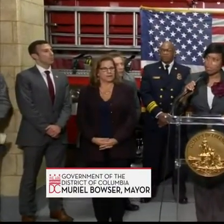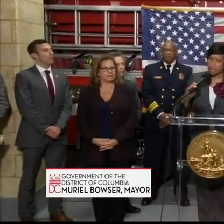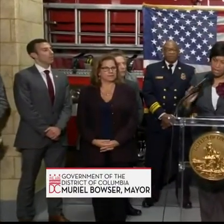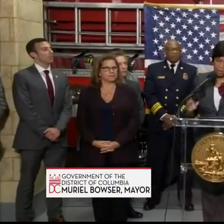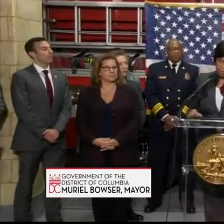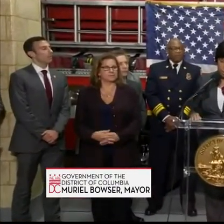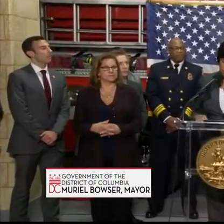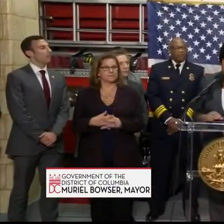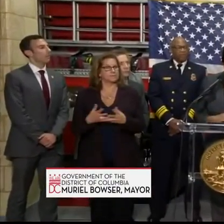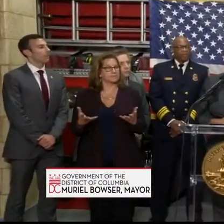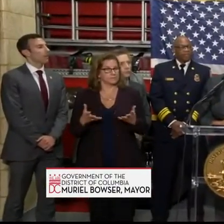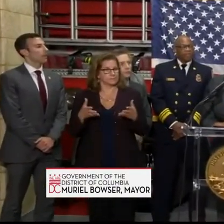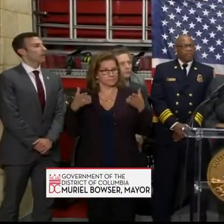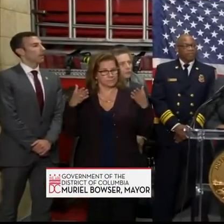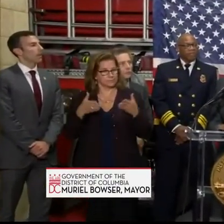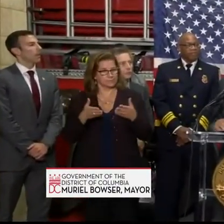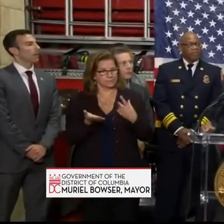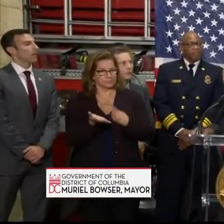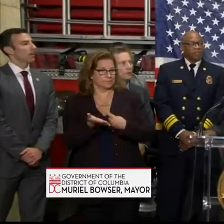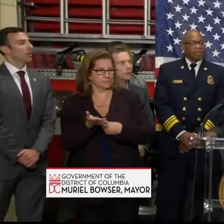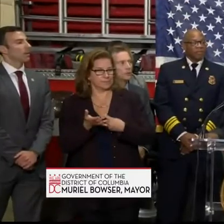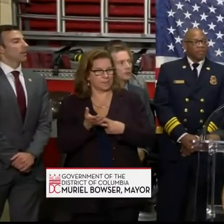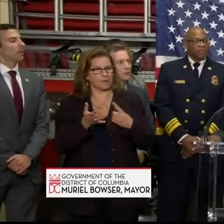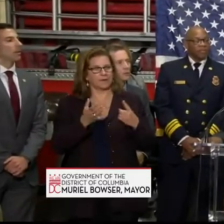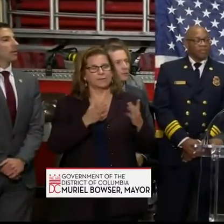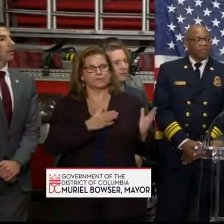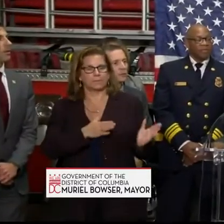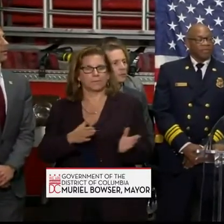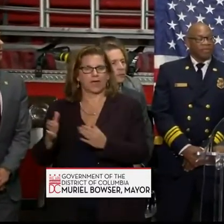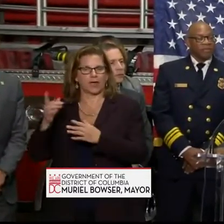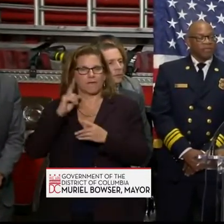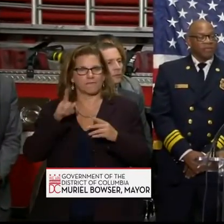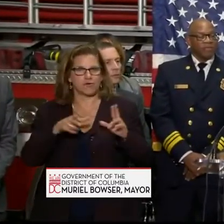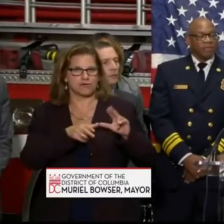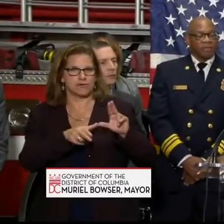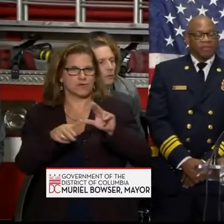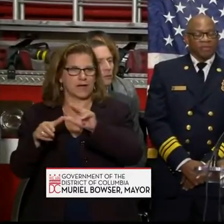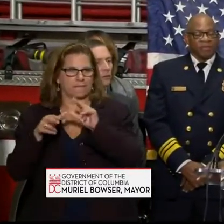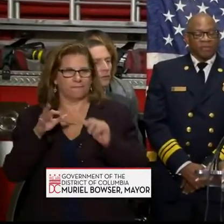HURRICANE FLORENCE AND I WANT TO ENSURE THE PUBLIC THAT ALL OF